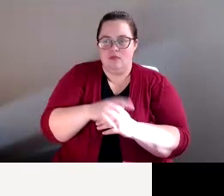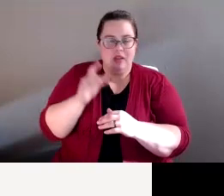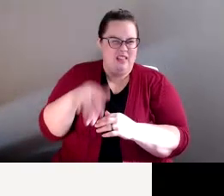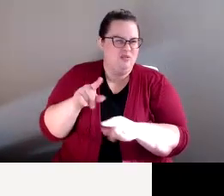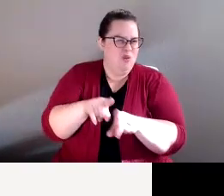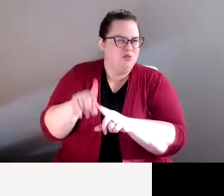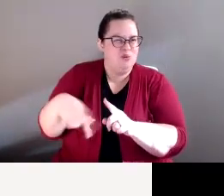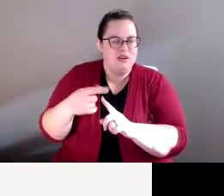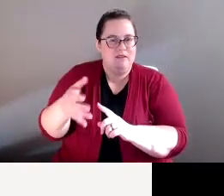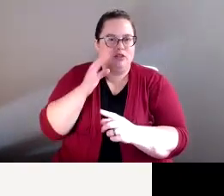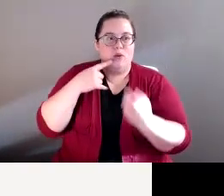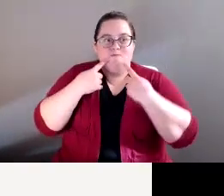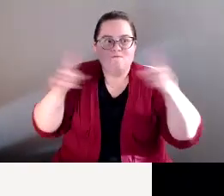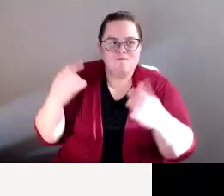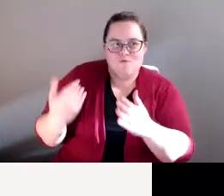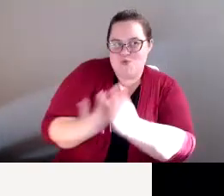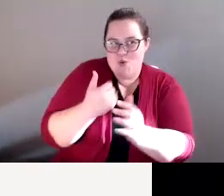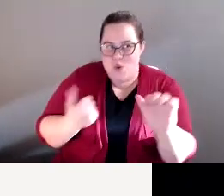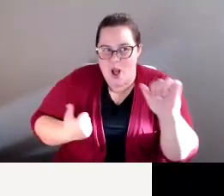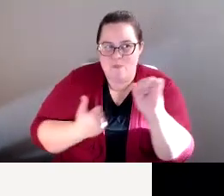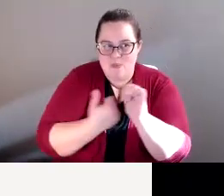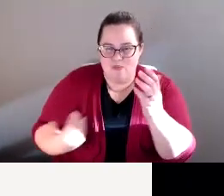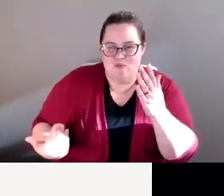and what it's coming up next and everything.